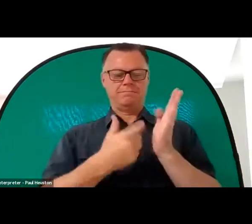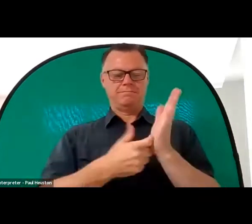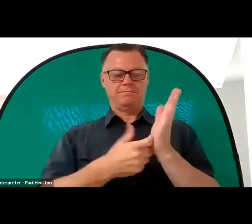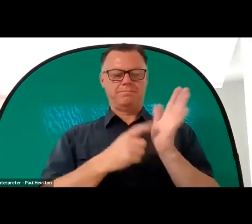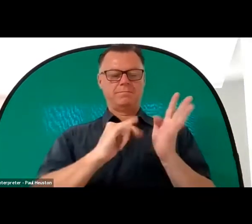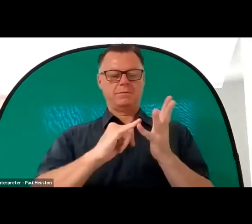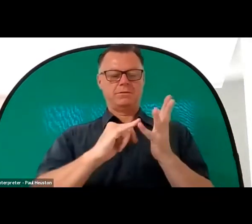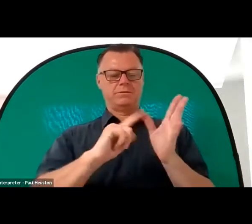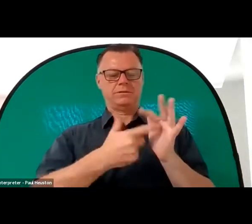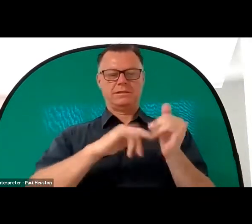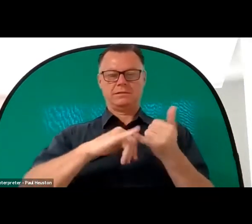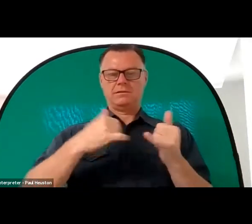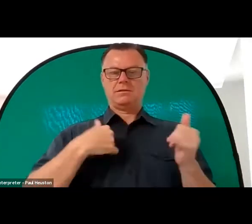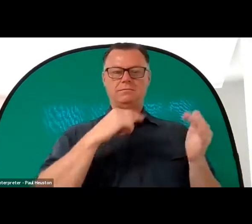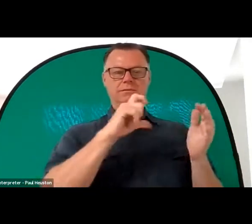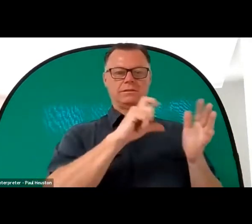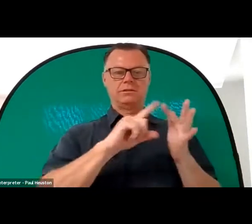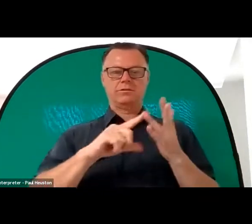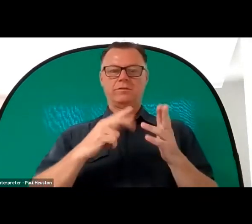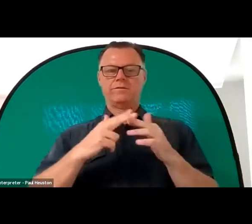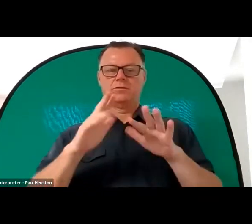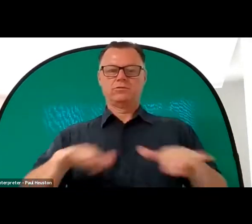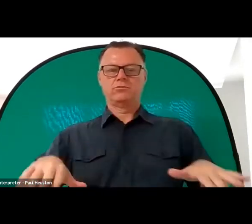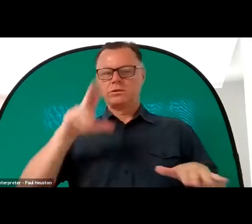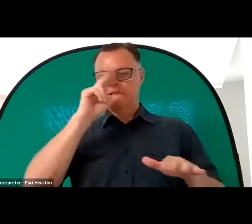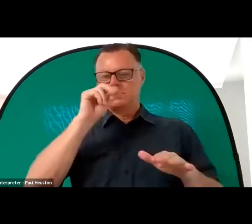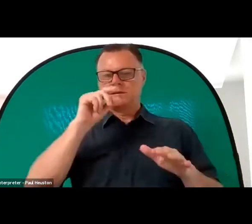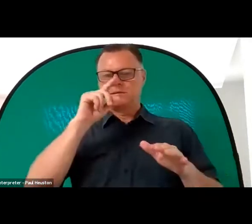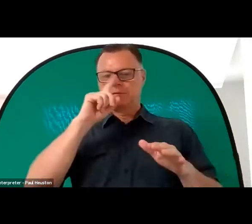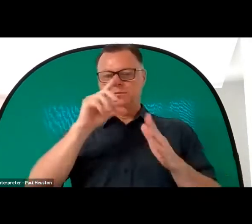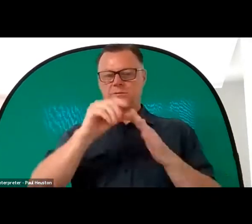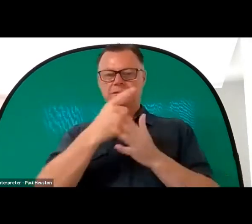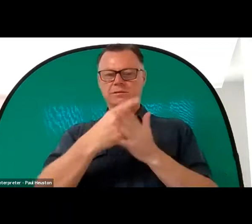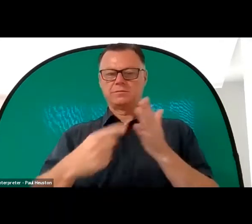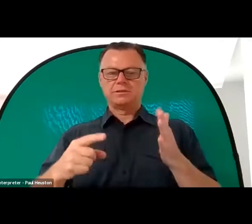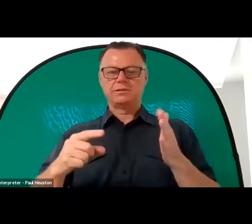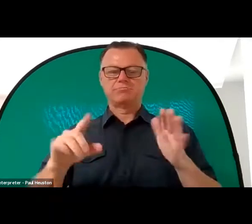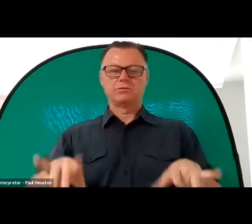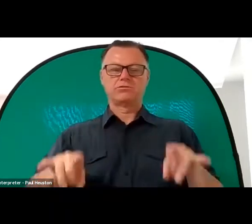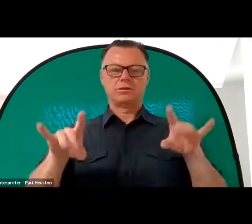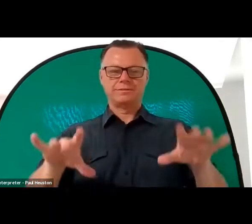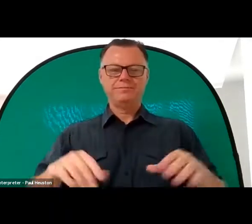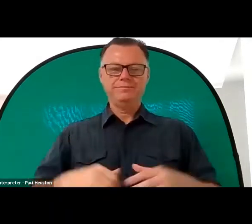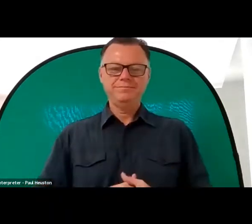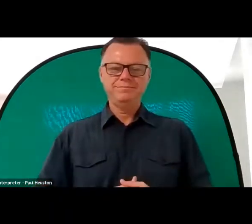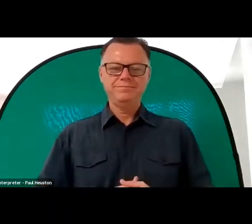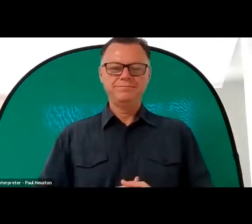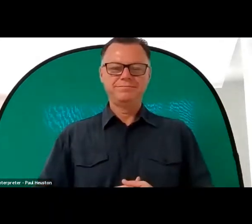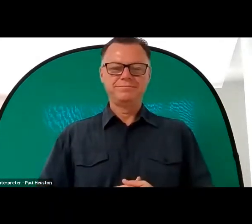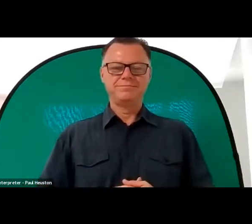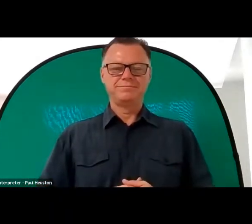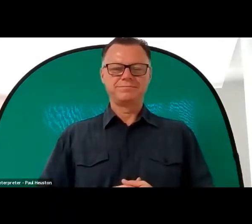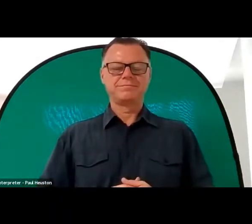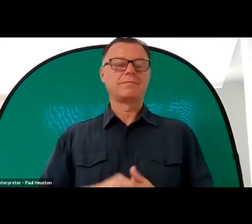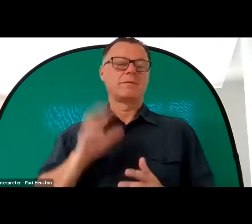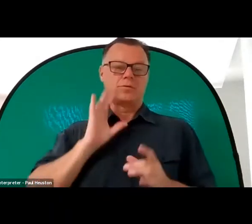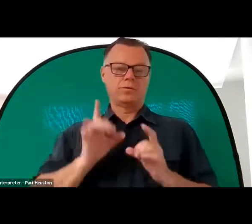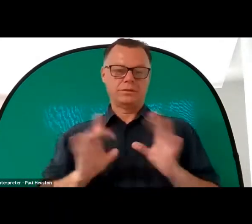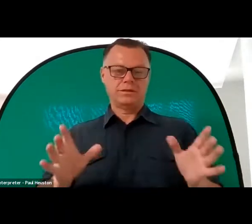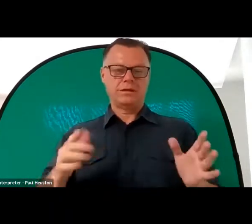. Welcome everyone to this NDIS Webinar for families and